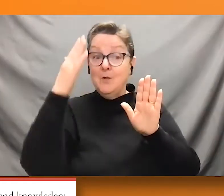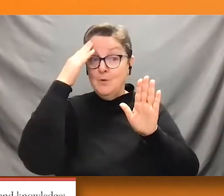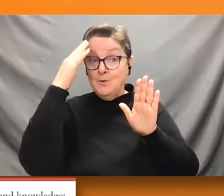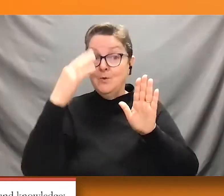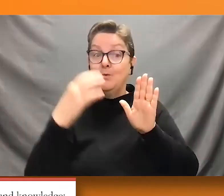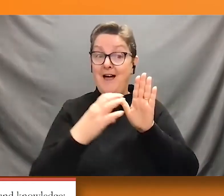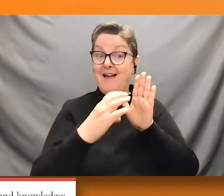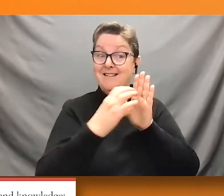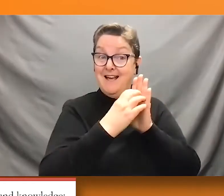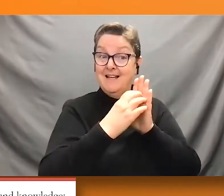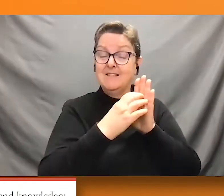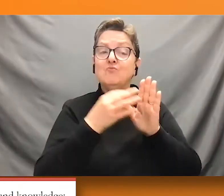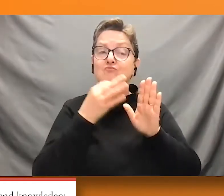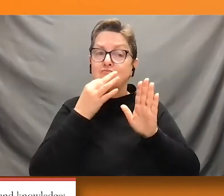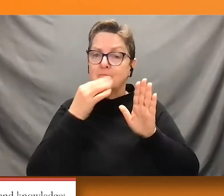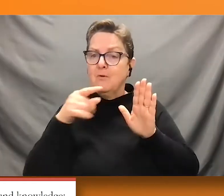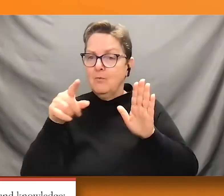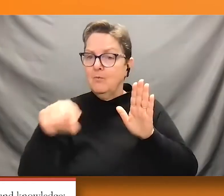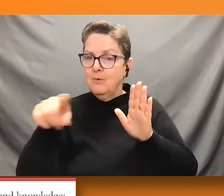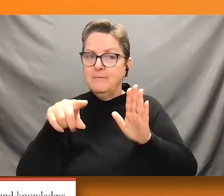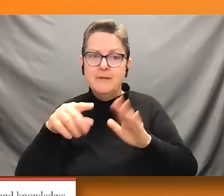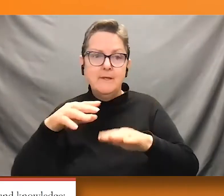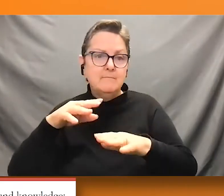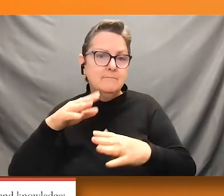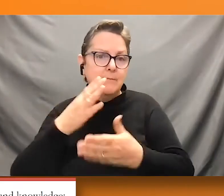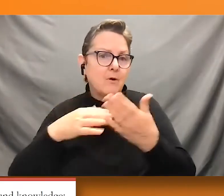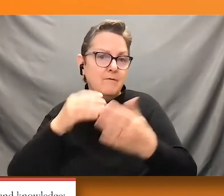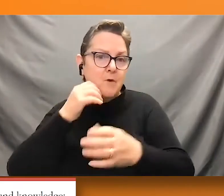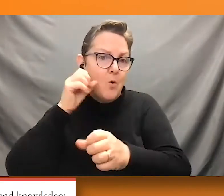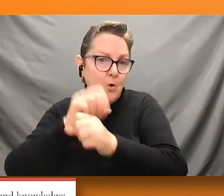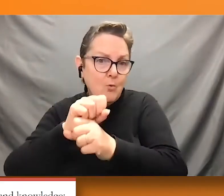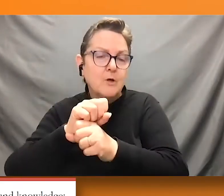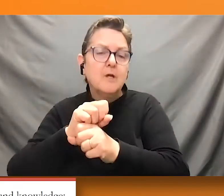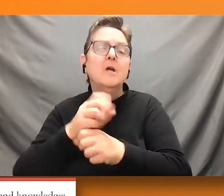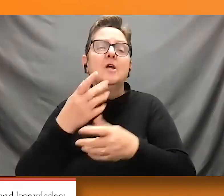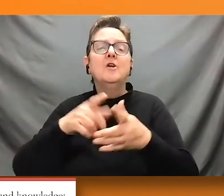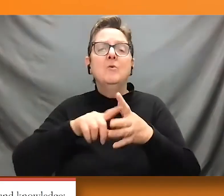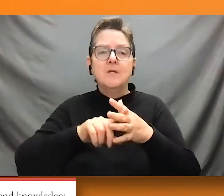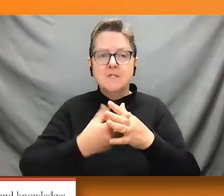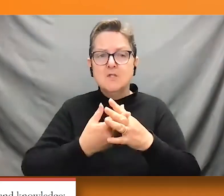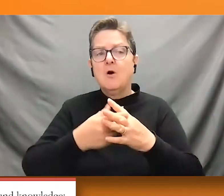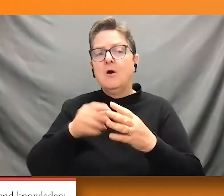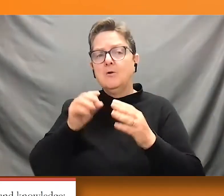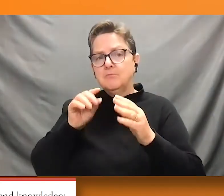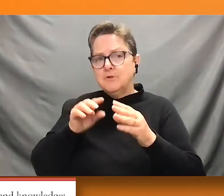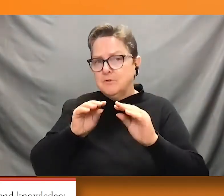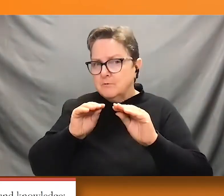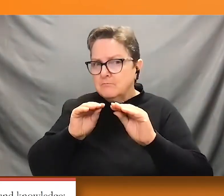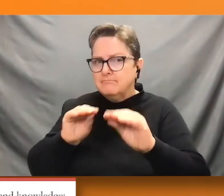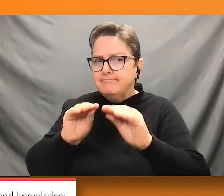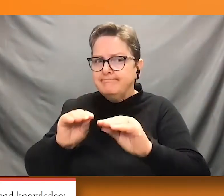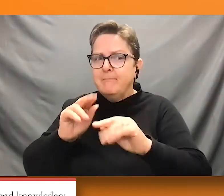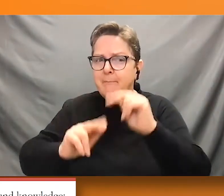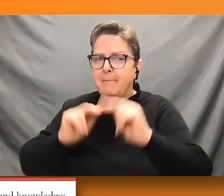was coming up, you would want to start building their background knowledge to be able to tackle that text. One of the best ways to do that